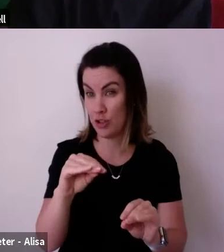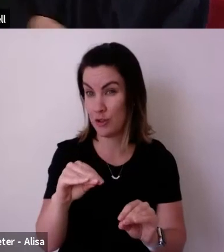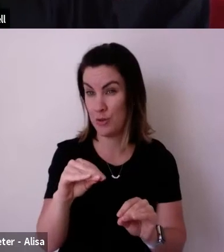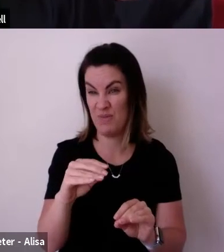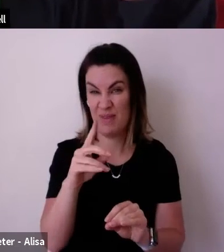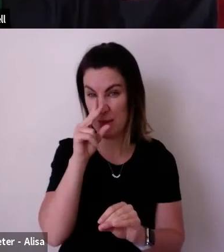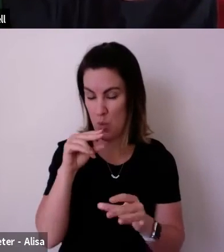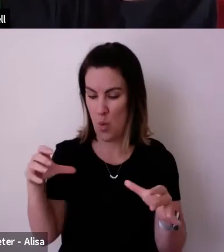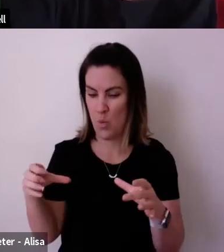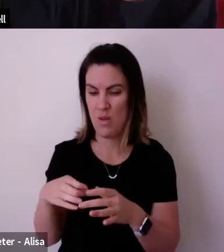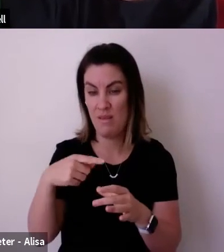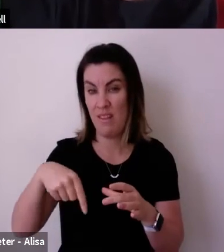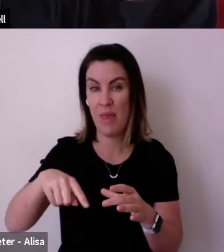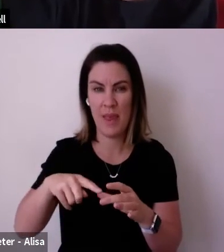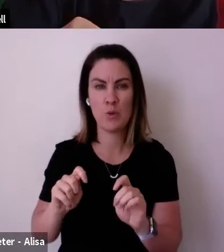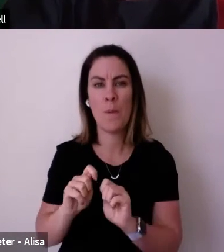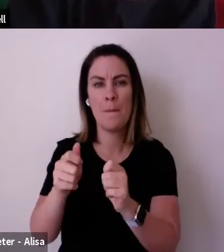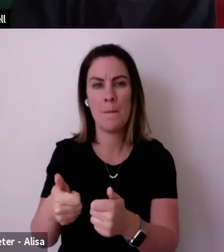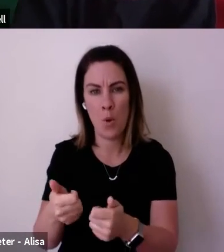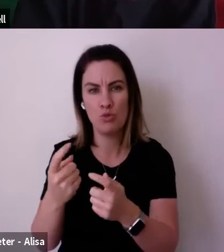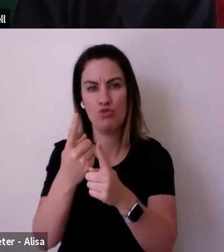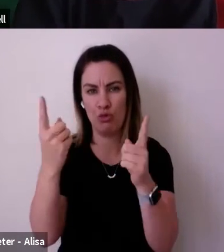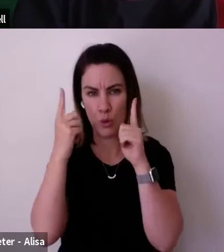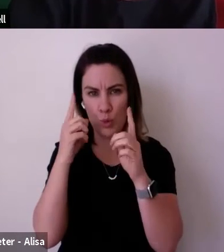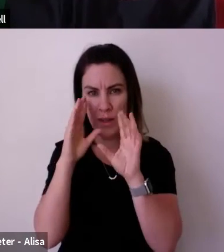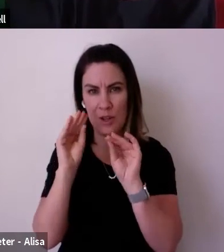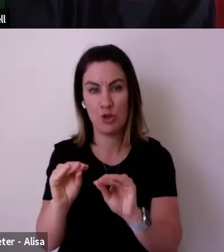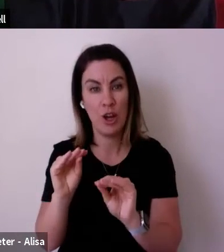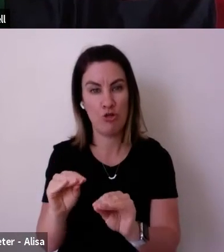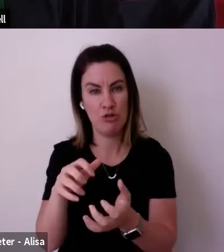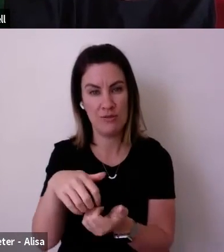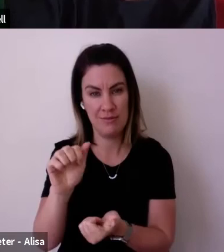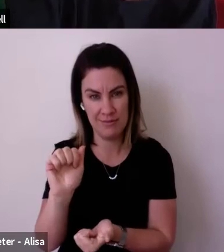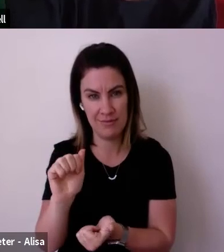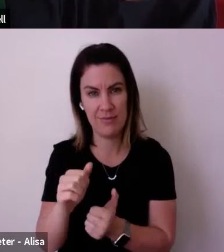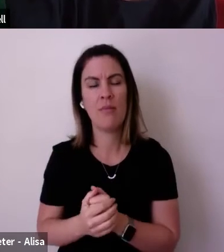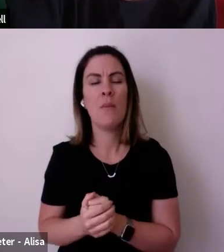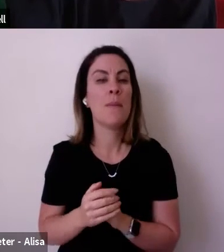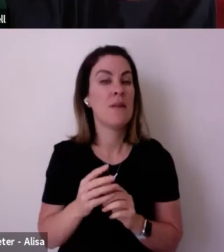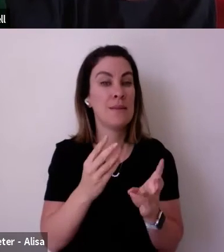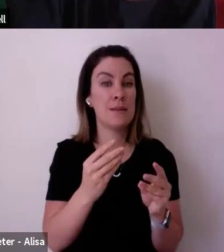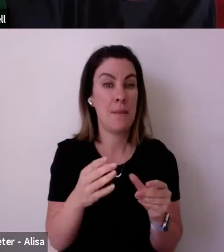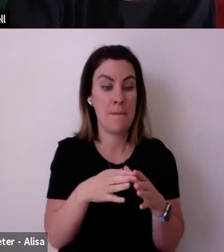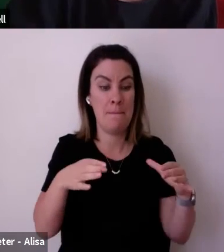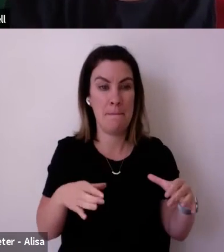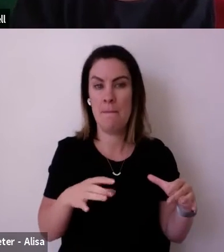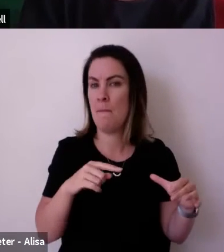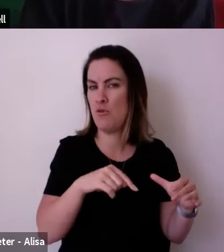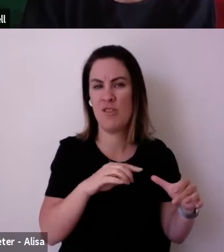qualifications in education and teaching schools, but there is a much larger group working in roles that are in formal education.